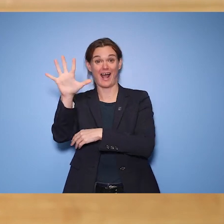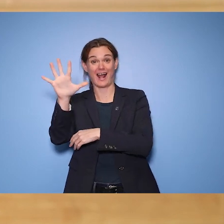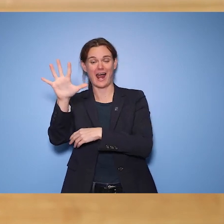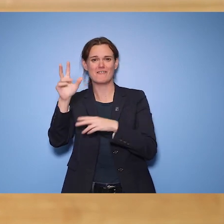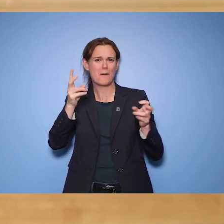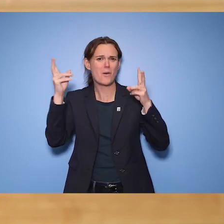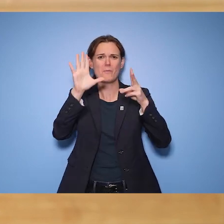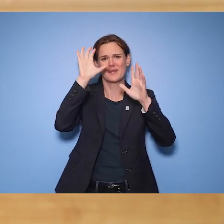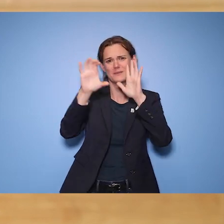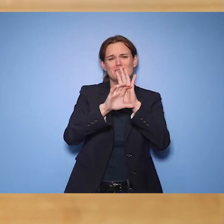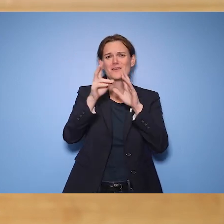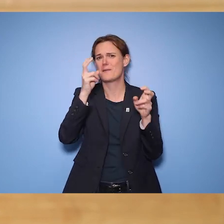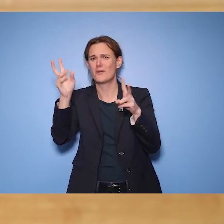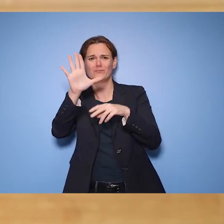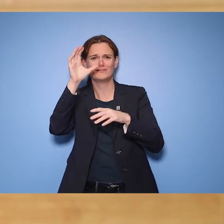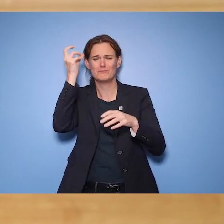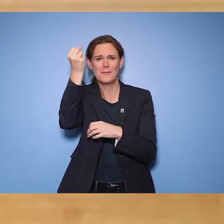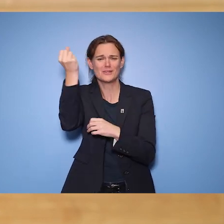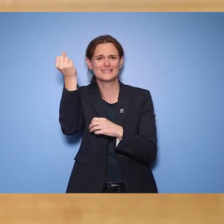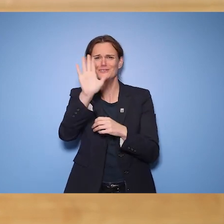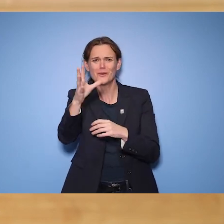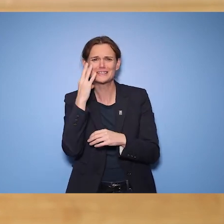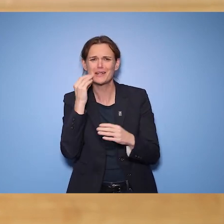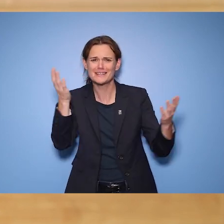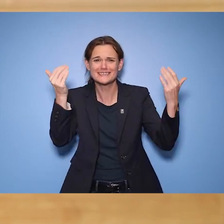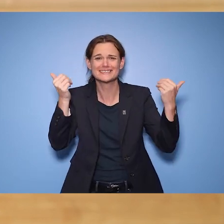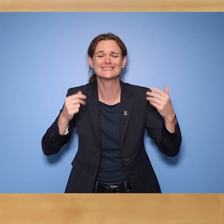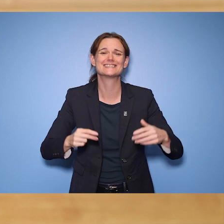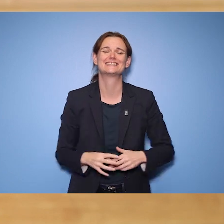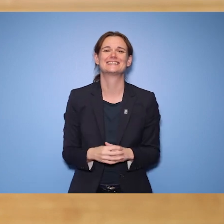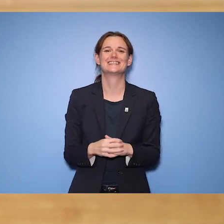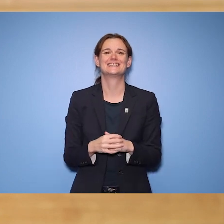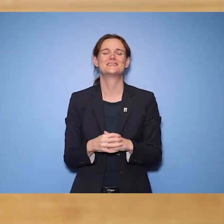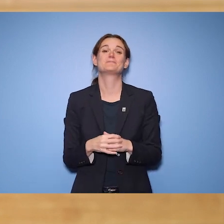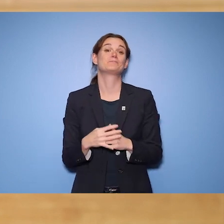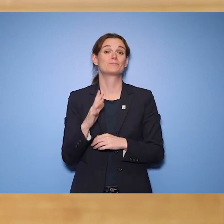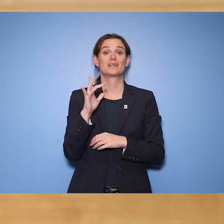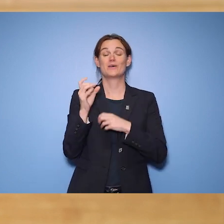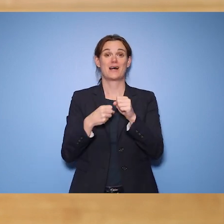post photos and memories that speak to your experience. Now our 25th anniversary theme